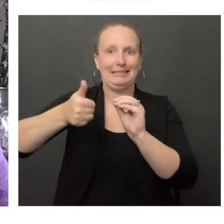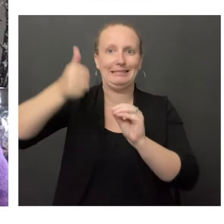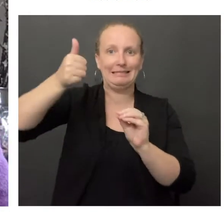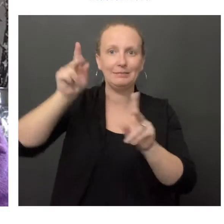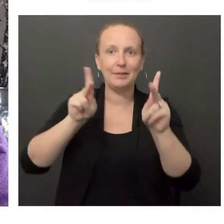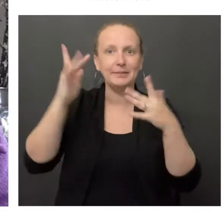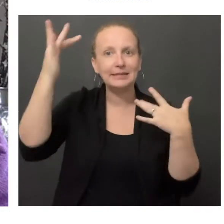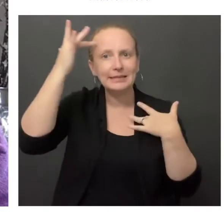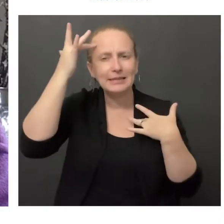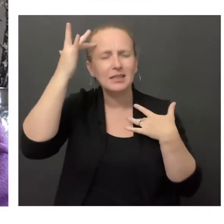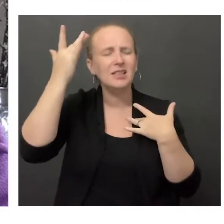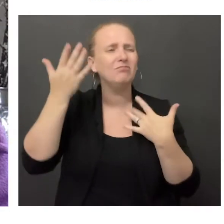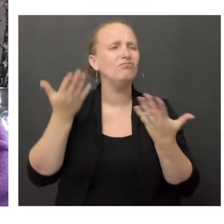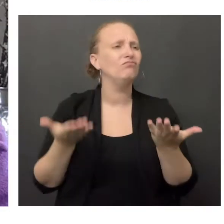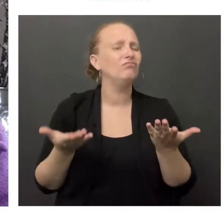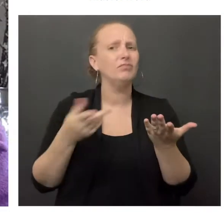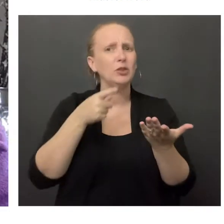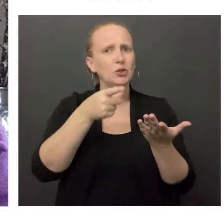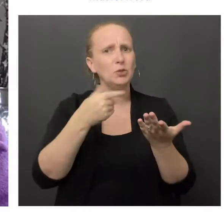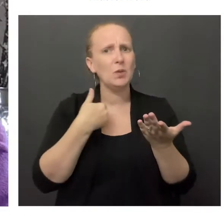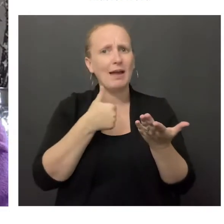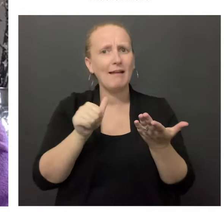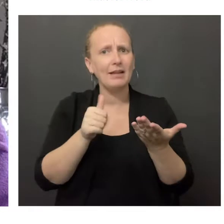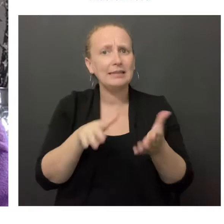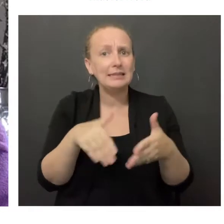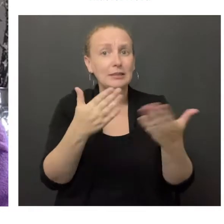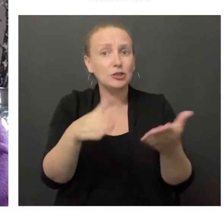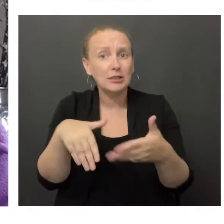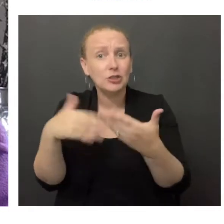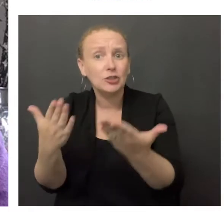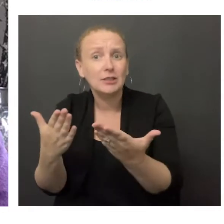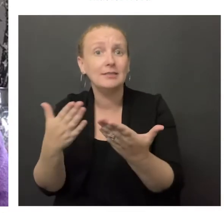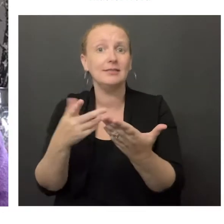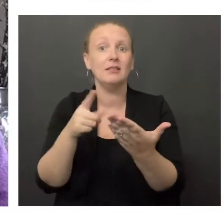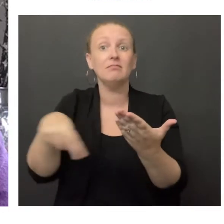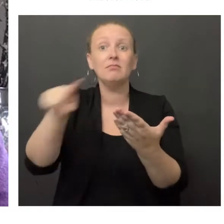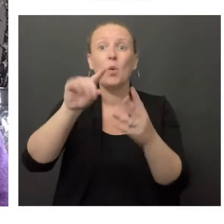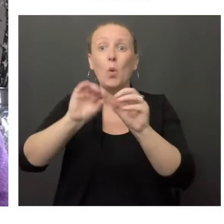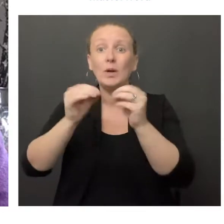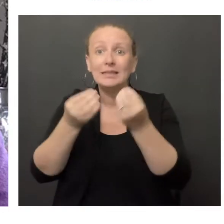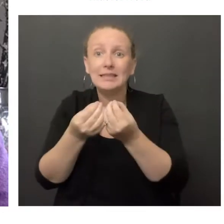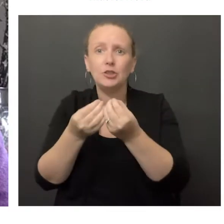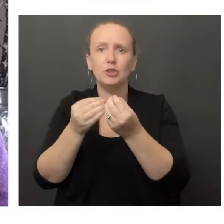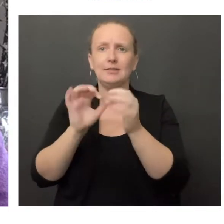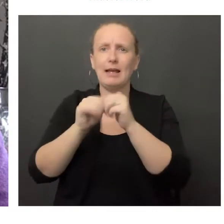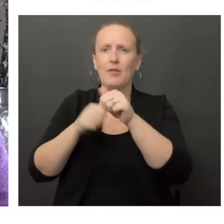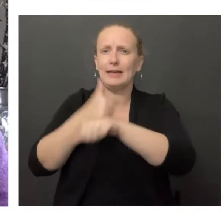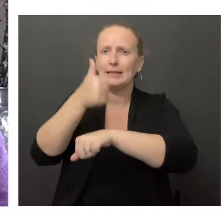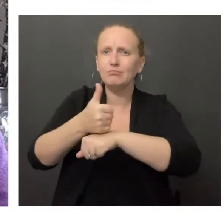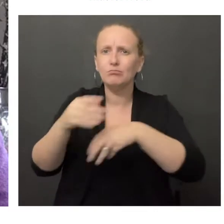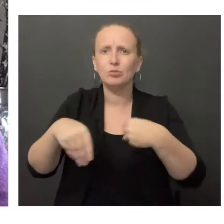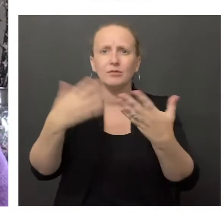organizations put in place and what are the lessons learned from obviously the wave one to